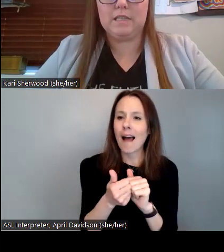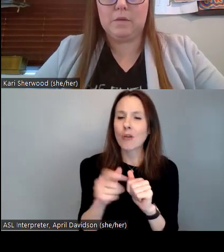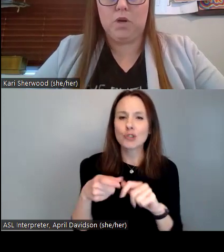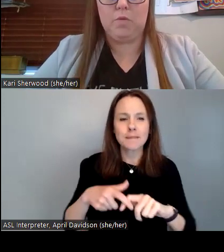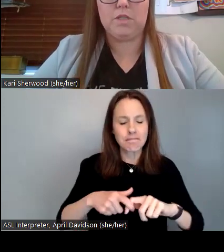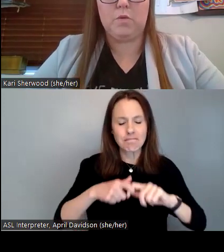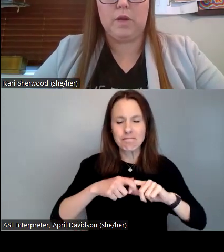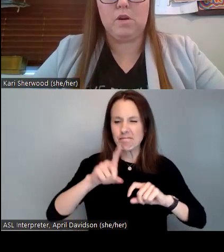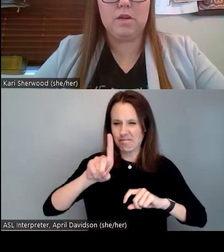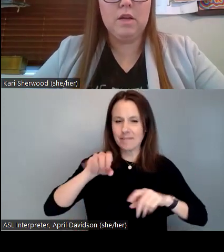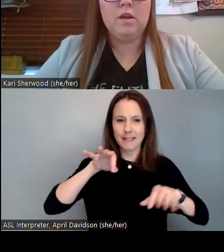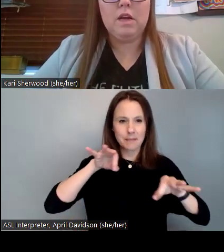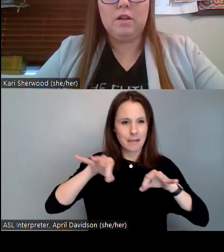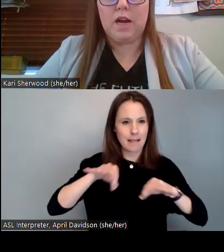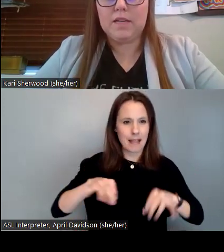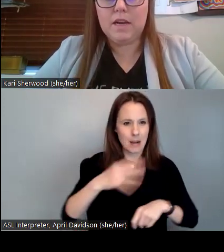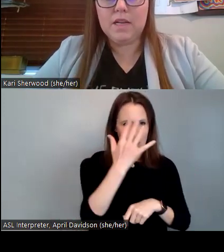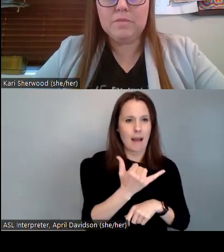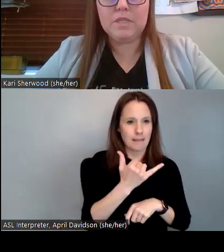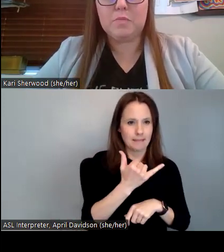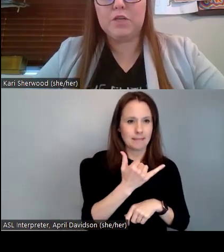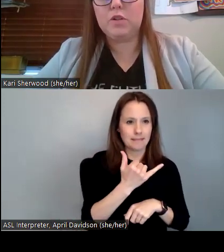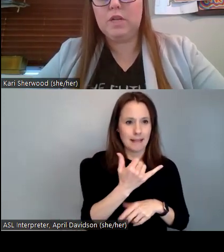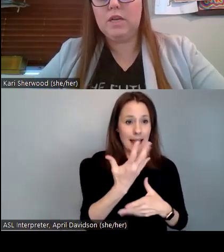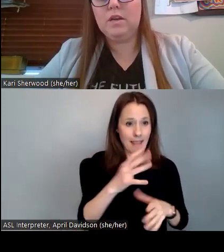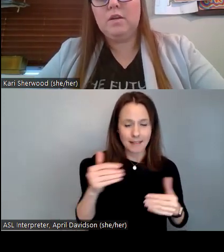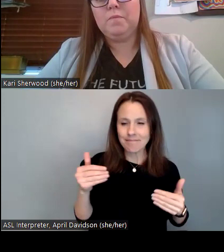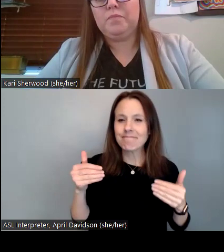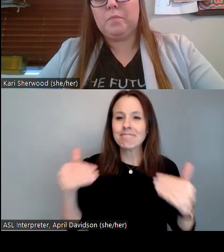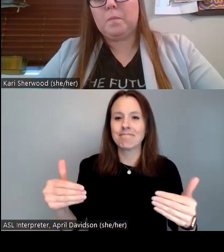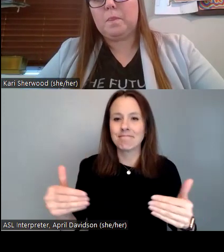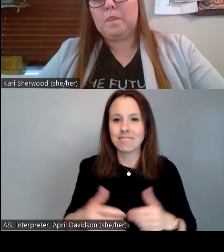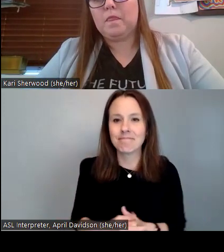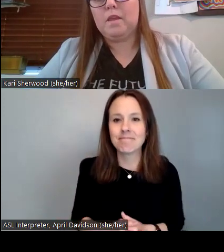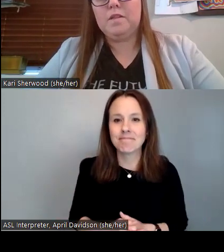someone what's going on. A lot of times, especially in